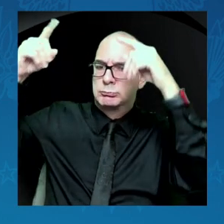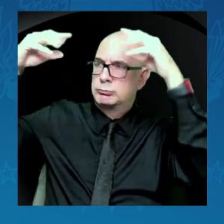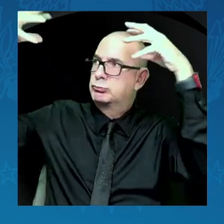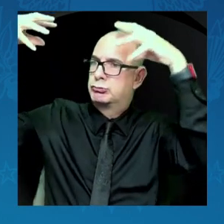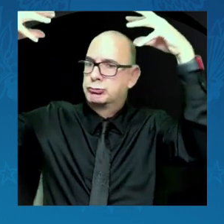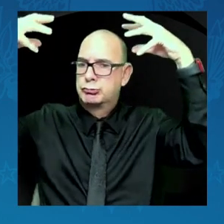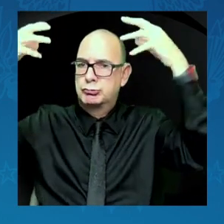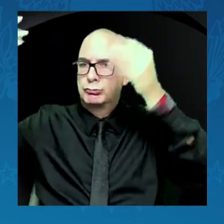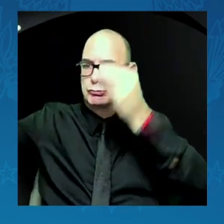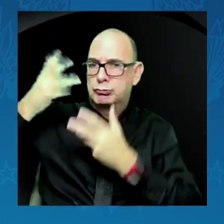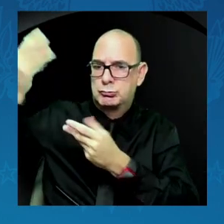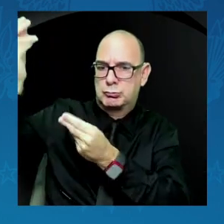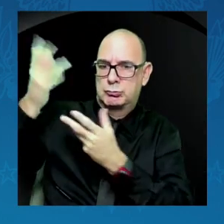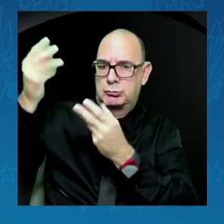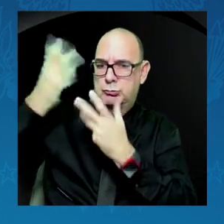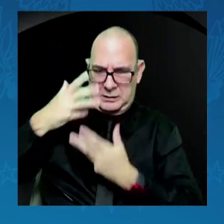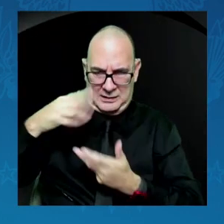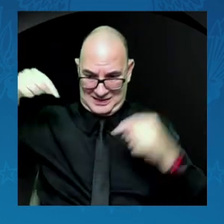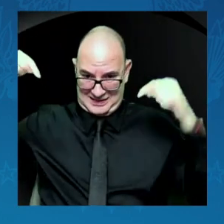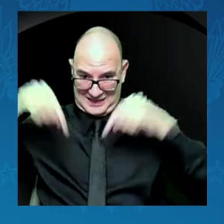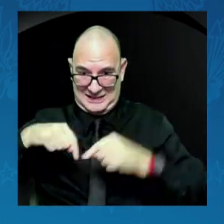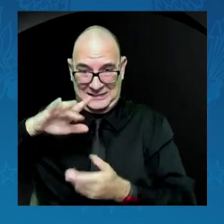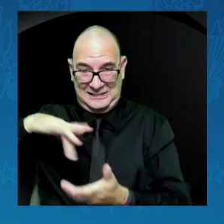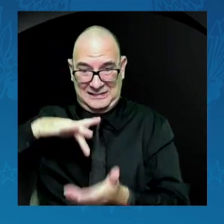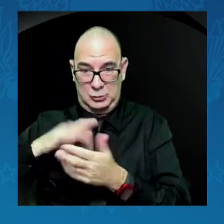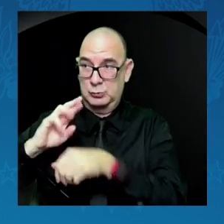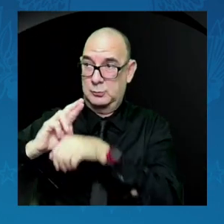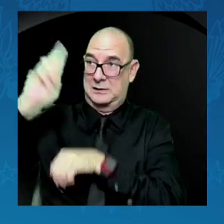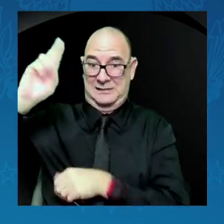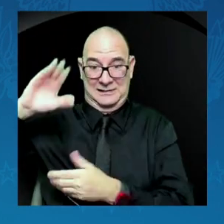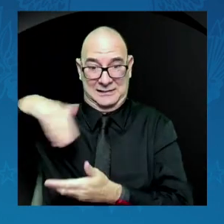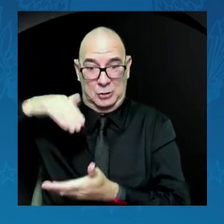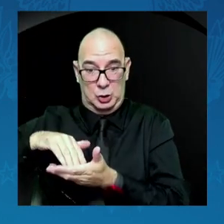but so is confronting the challenges here on Earth